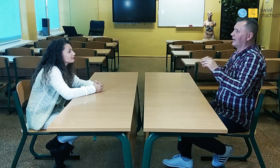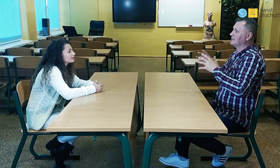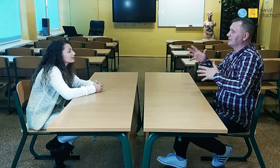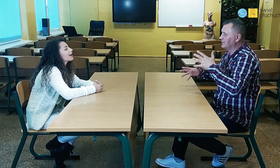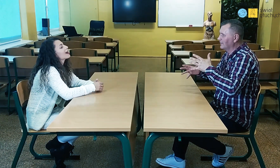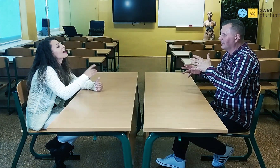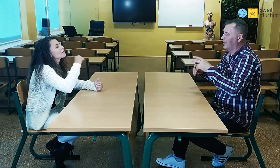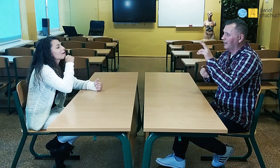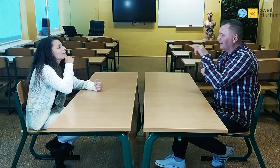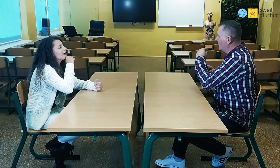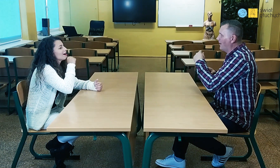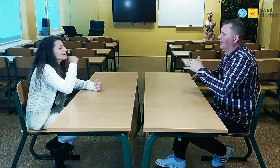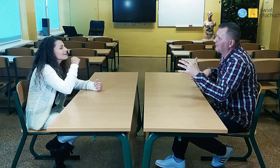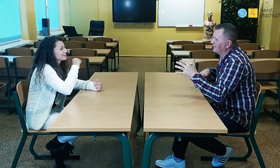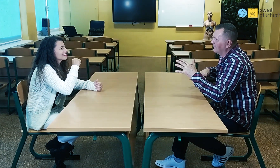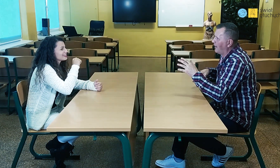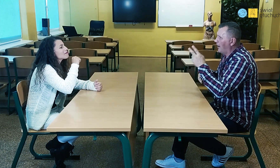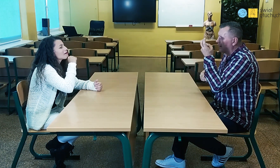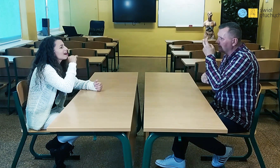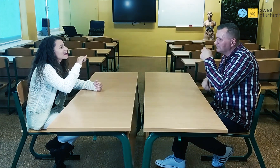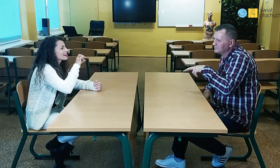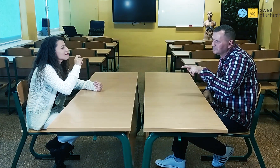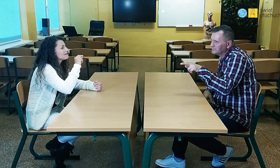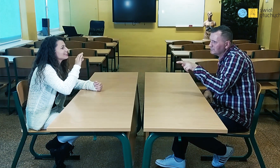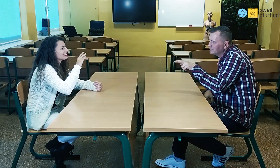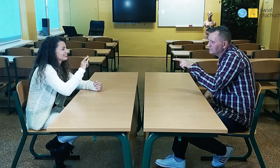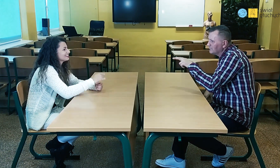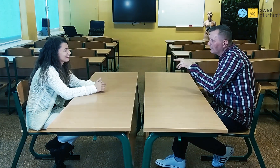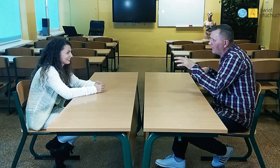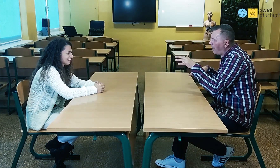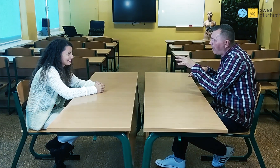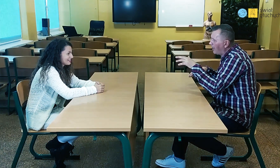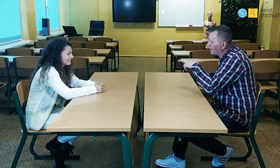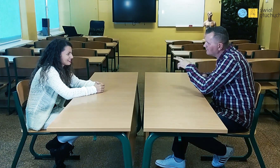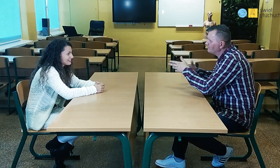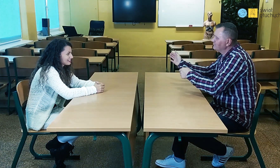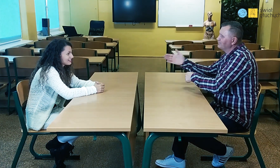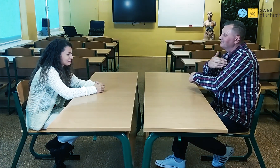and the rest approached from behind. One, two, three, Baba Yaga looks. After a moment, the person facing the wall would turn around and see who moved.